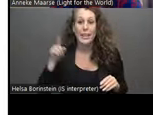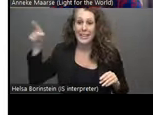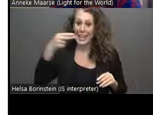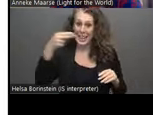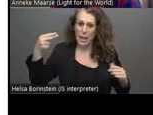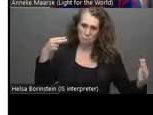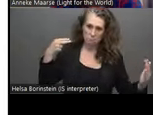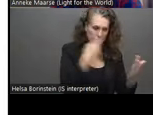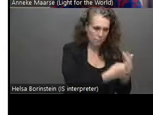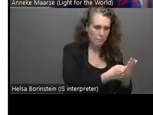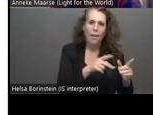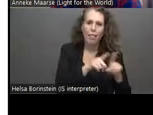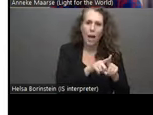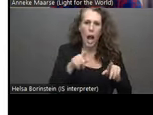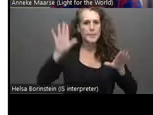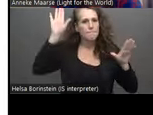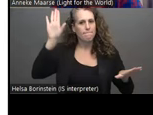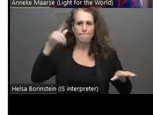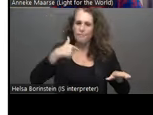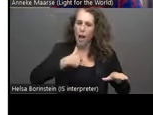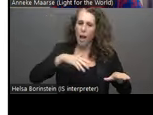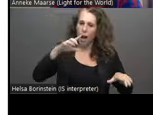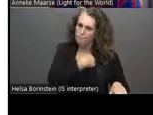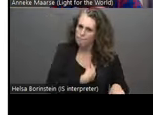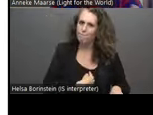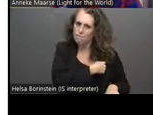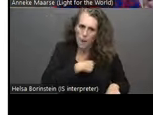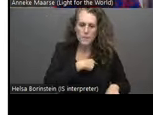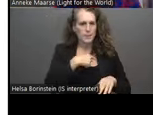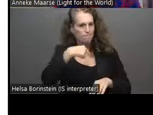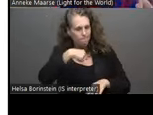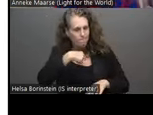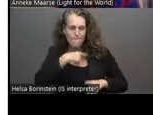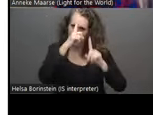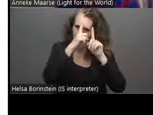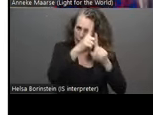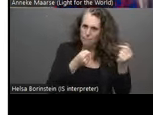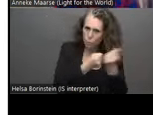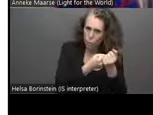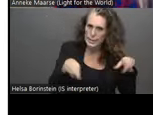ambassadors around disability inclusion. And then we would support them when they signed